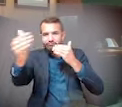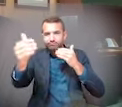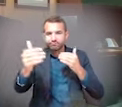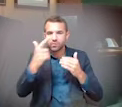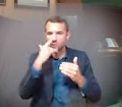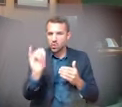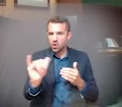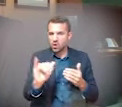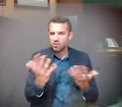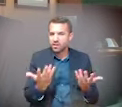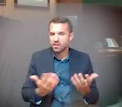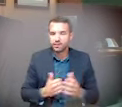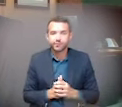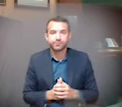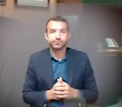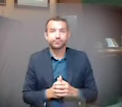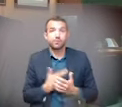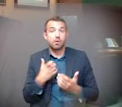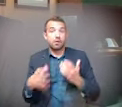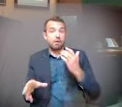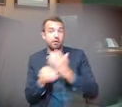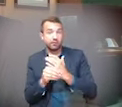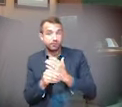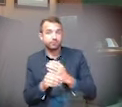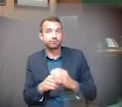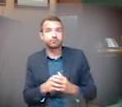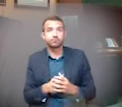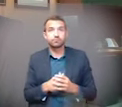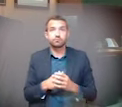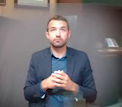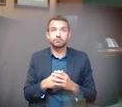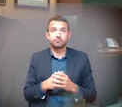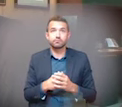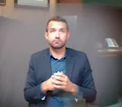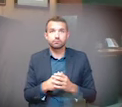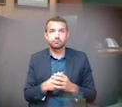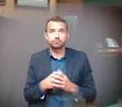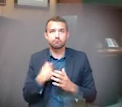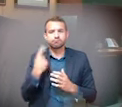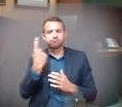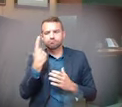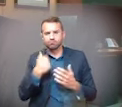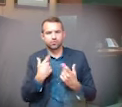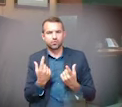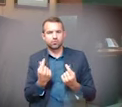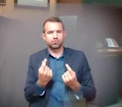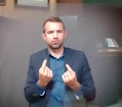And then sort of the dovetail question onto that, or the parallel question is again, what can we do?